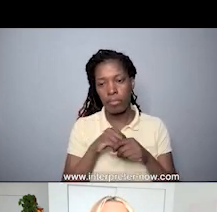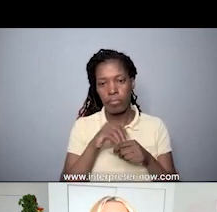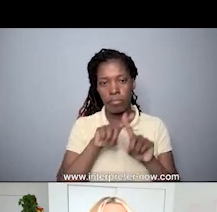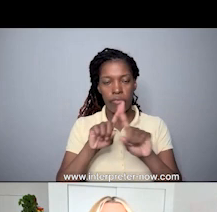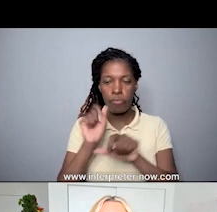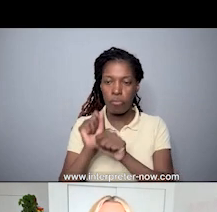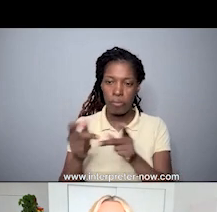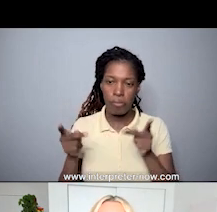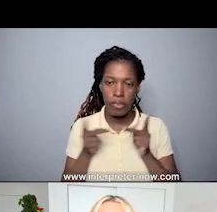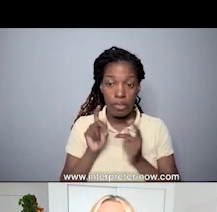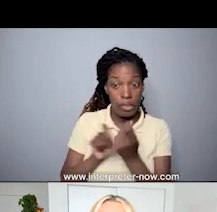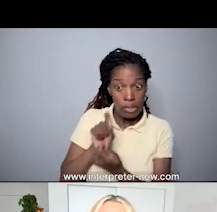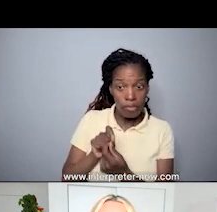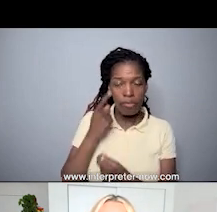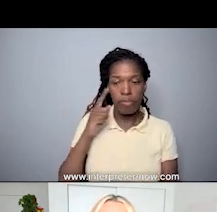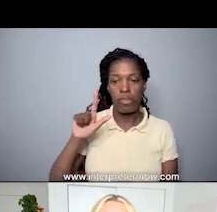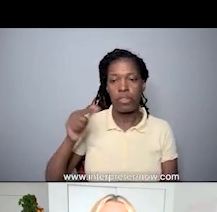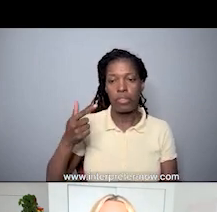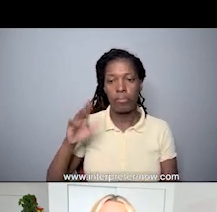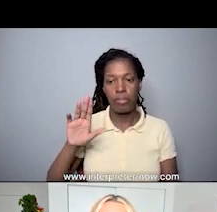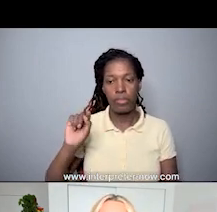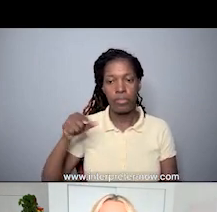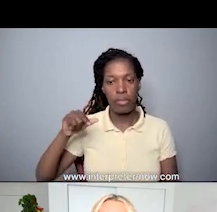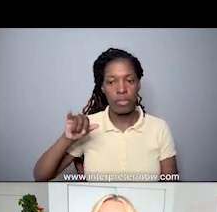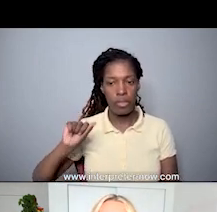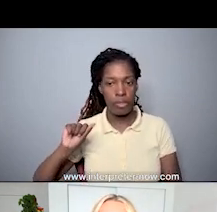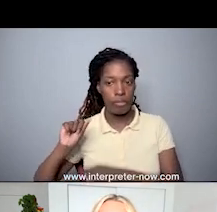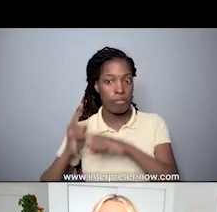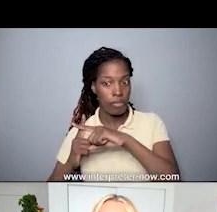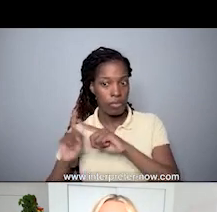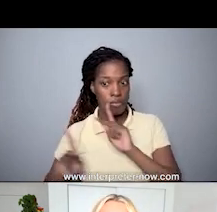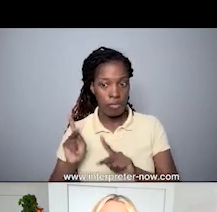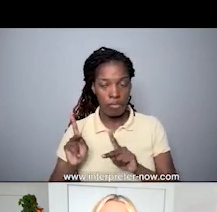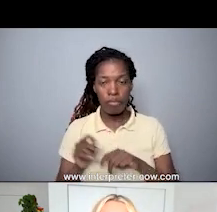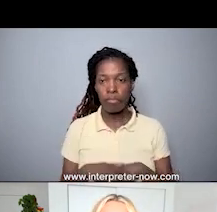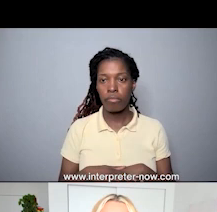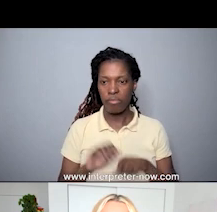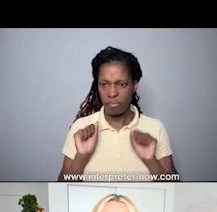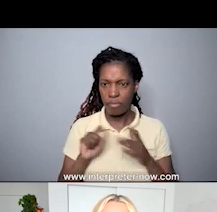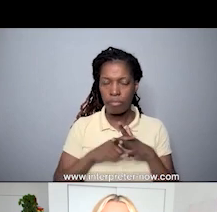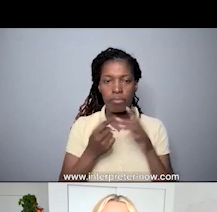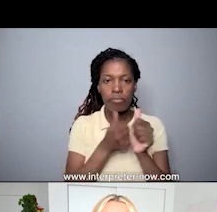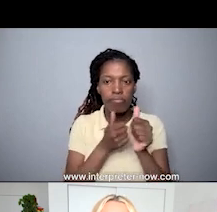This happens a lot in different workplaces, specifically for LGBTQIA+ folks.